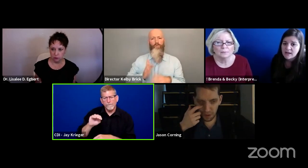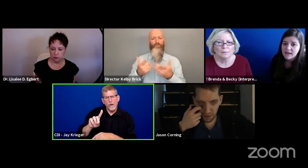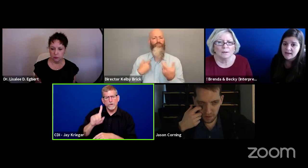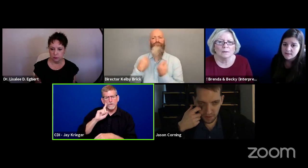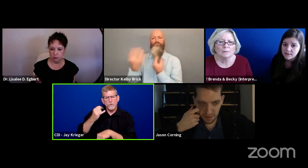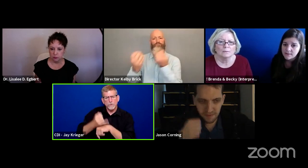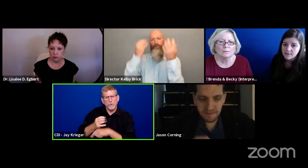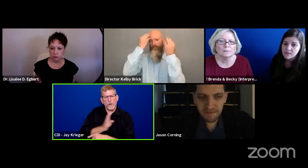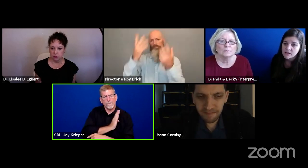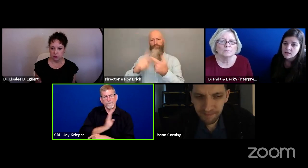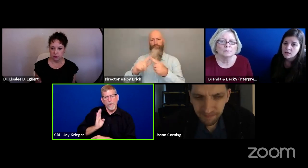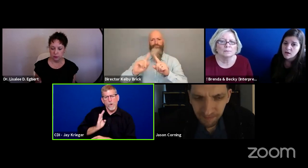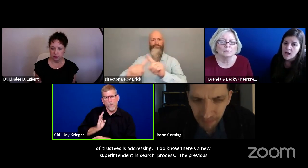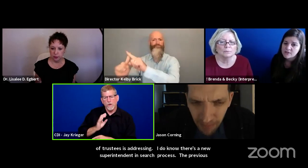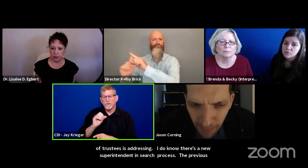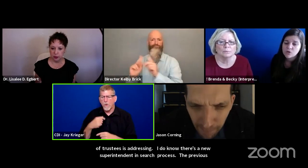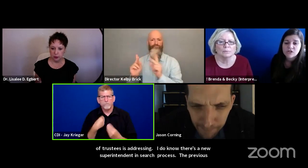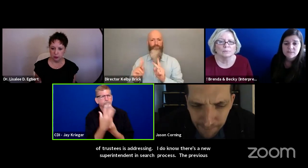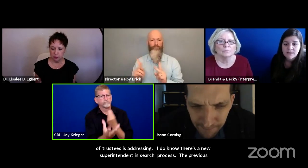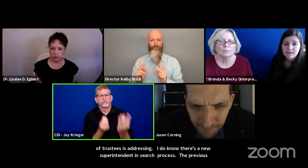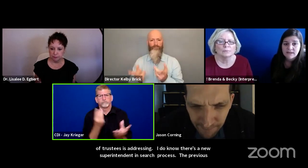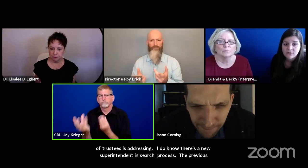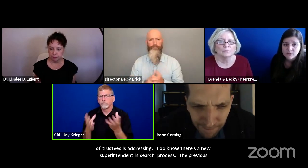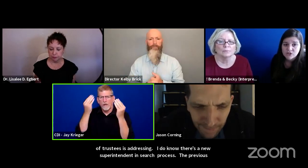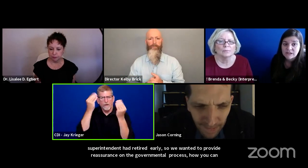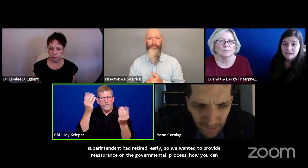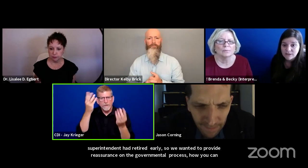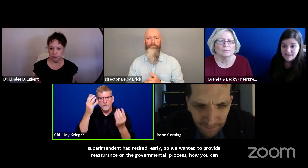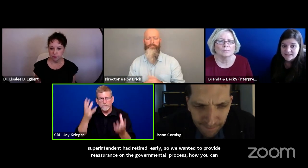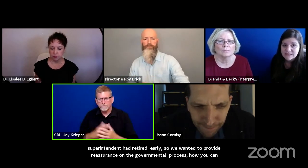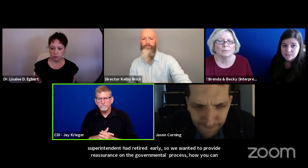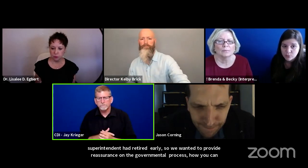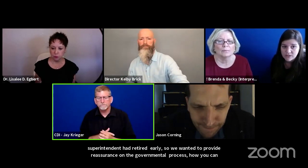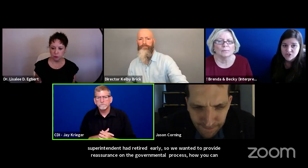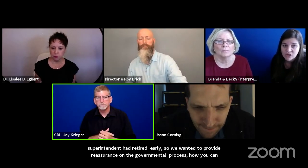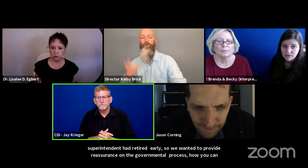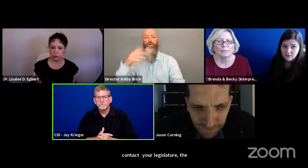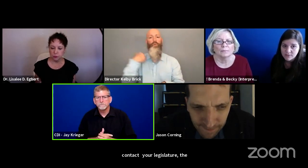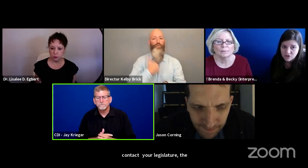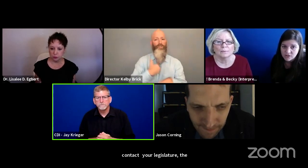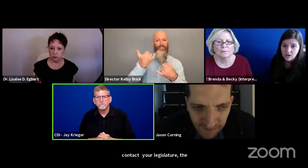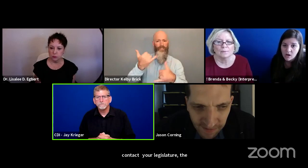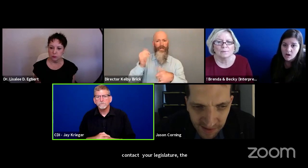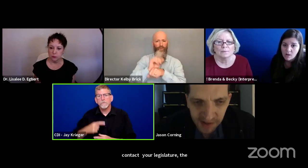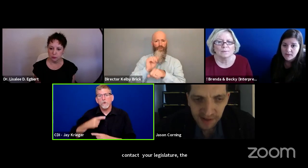Again, we're just an information clearinghouse at this point, to share information about